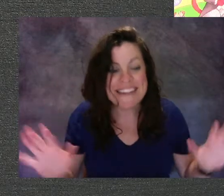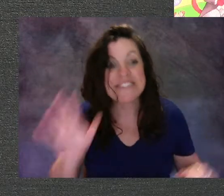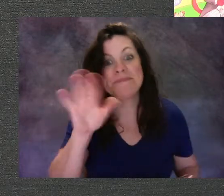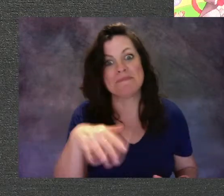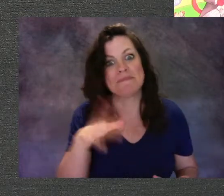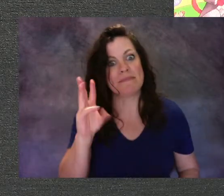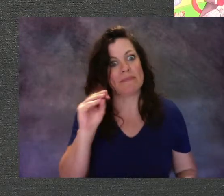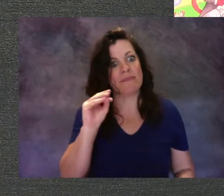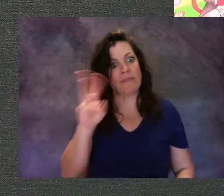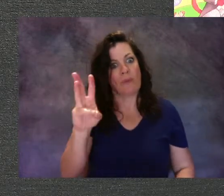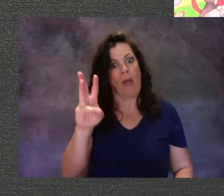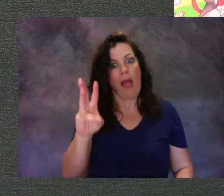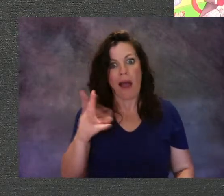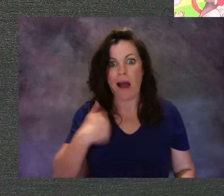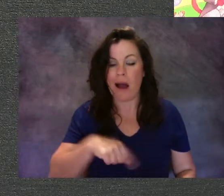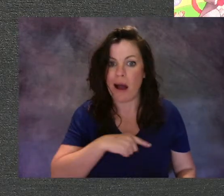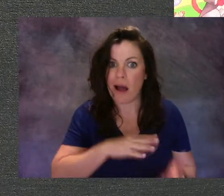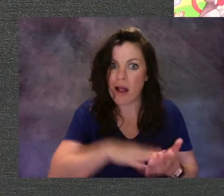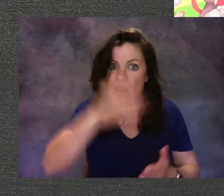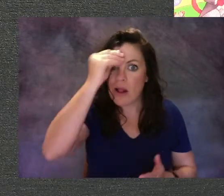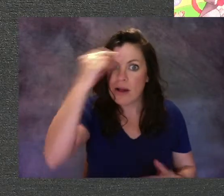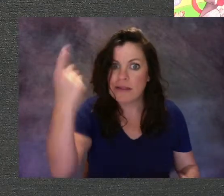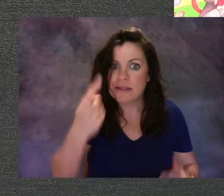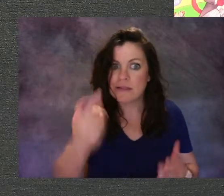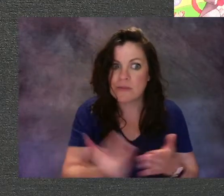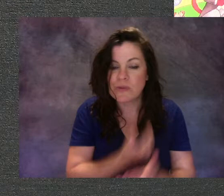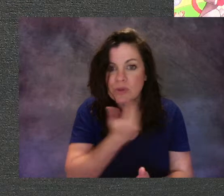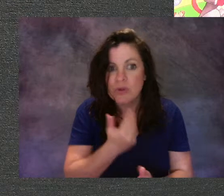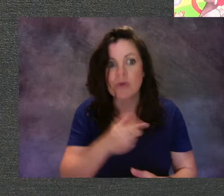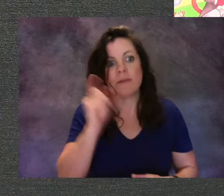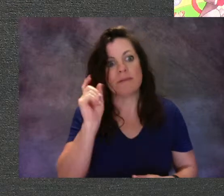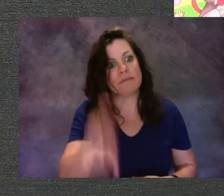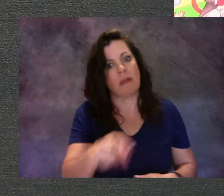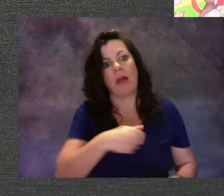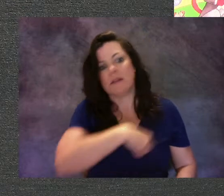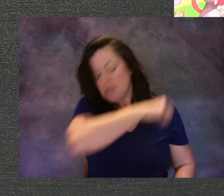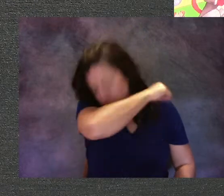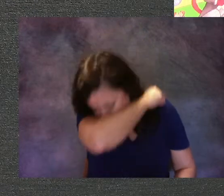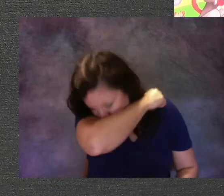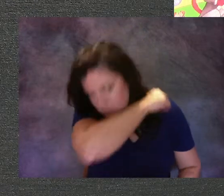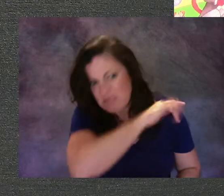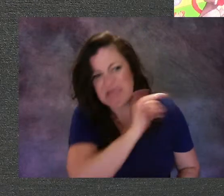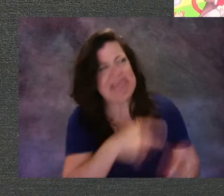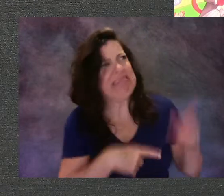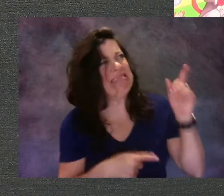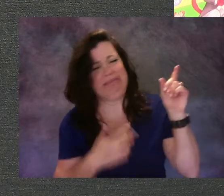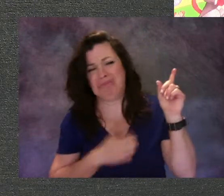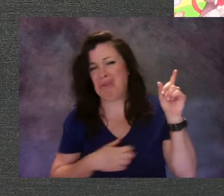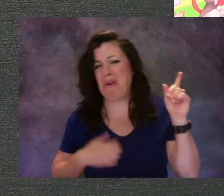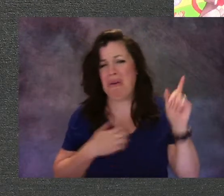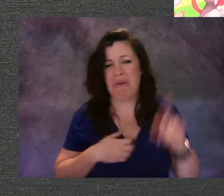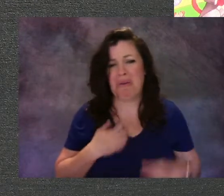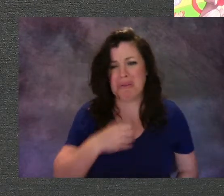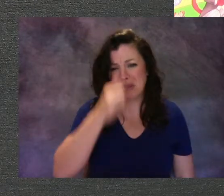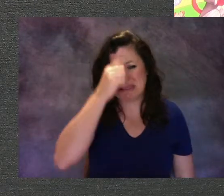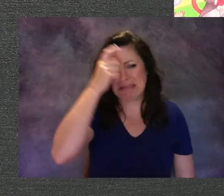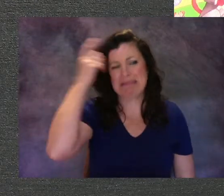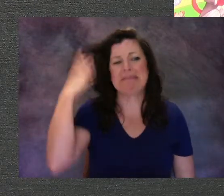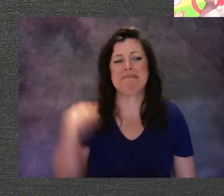Well, that taught us something. Definitely cover your mouth because that is gross. Use a Kleenex.